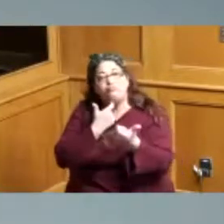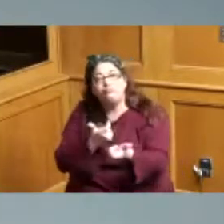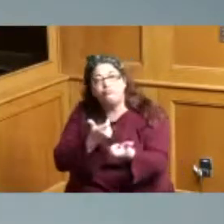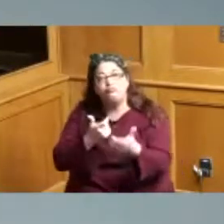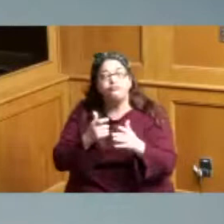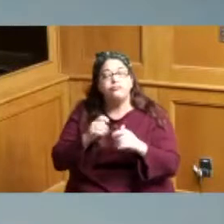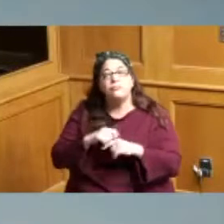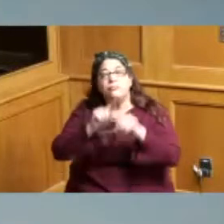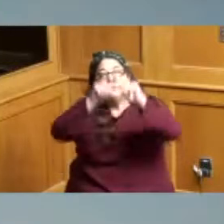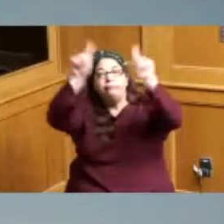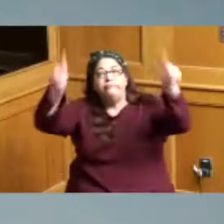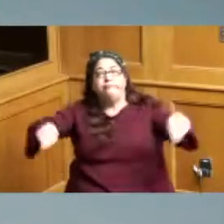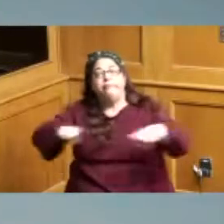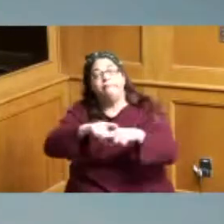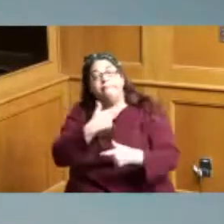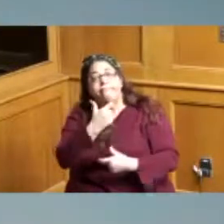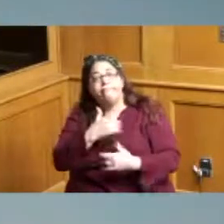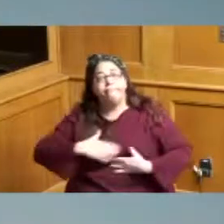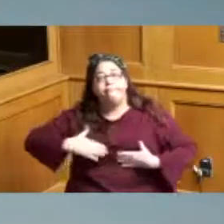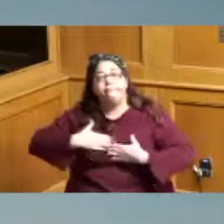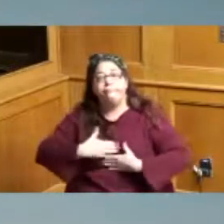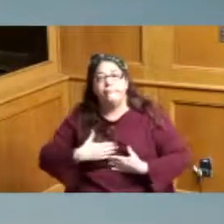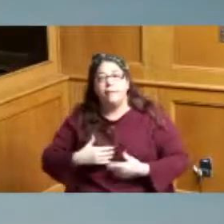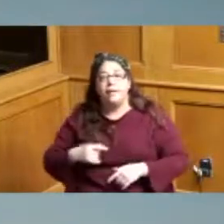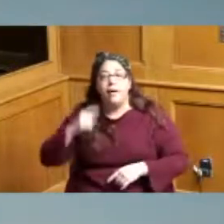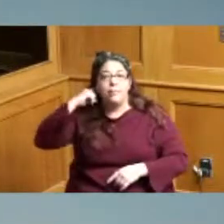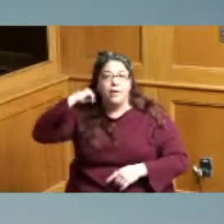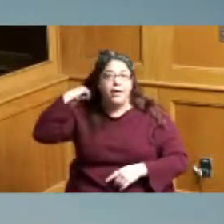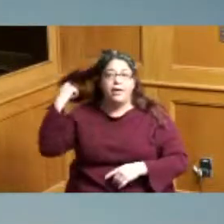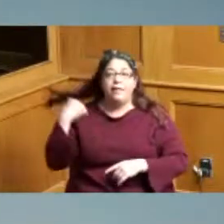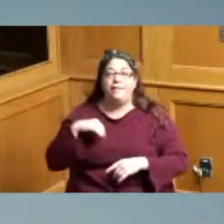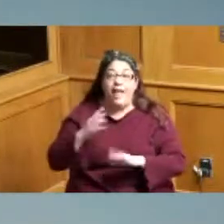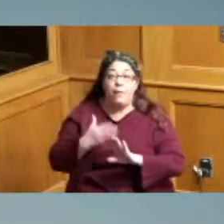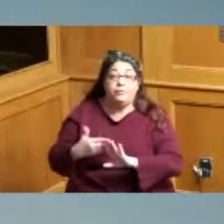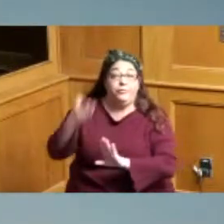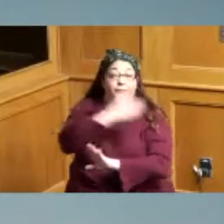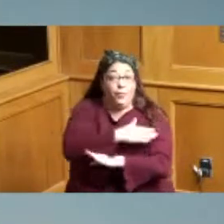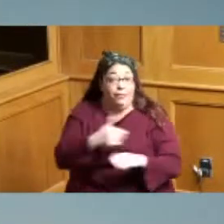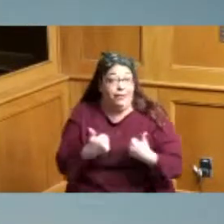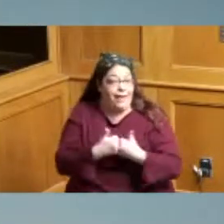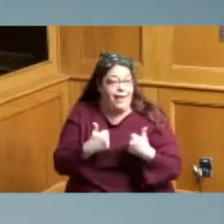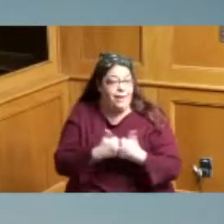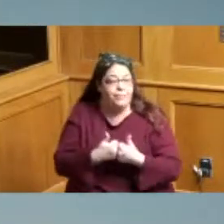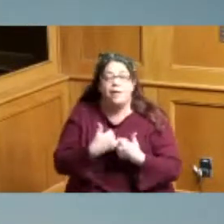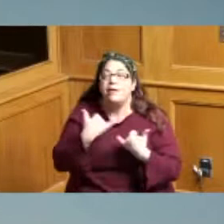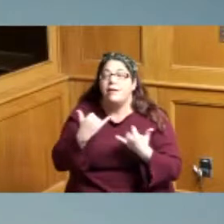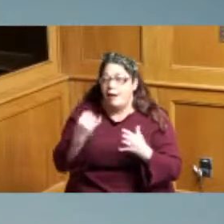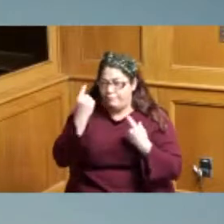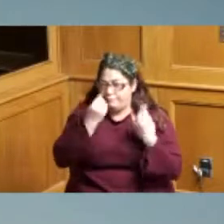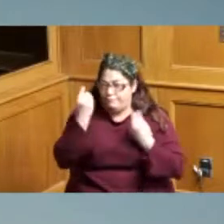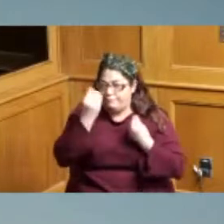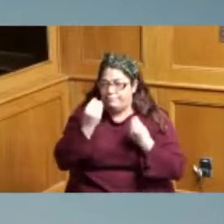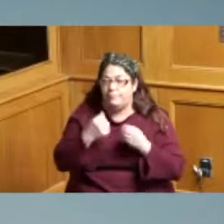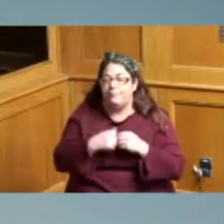was before before the game when we had it so as I indicated then my conversations with Board offices